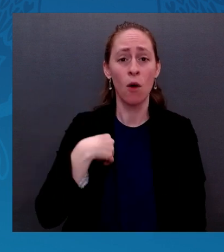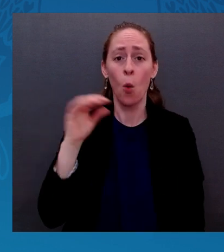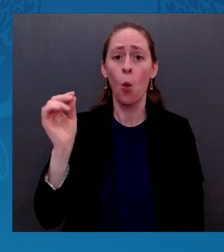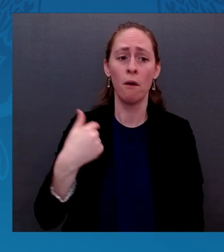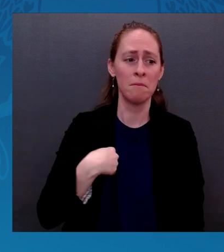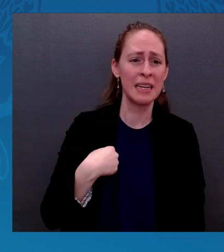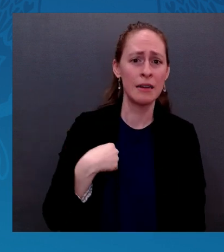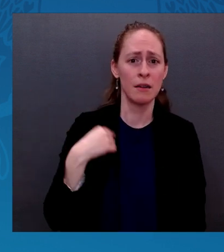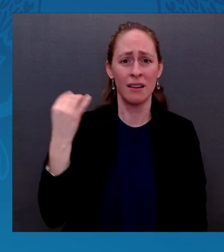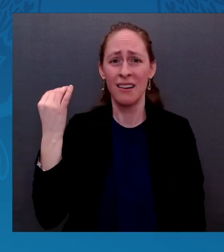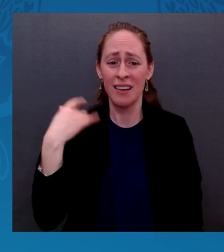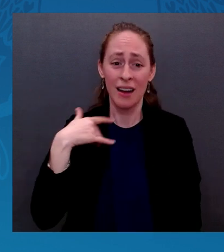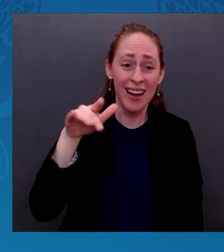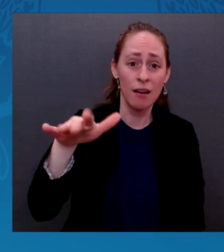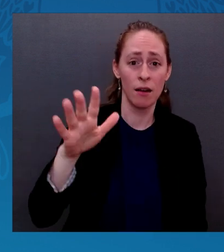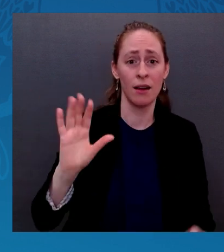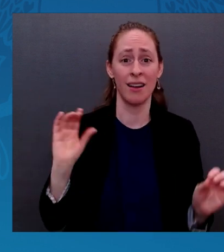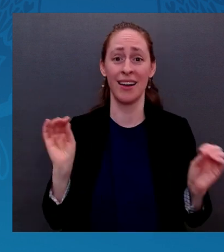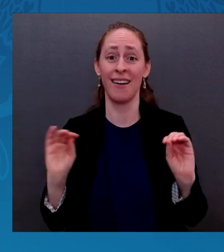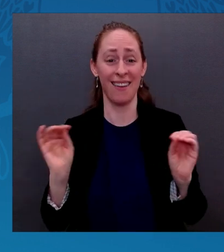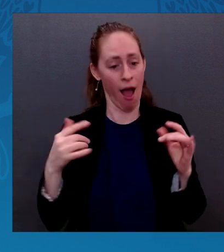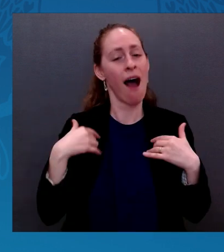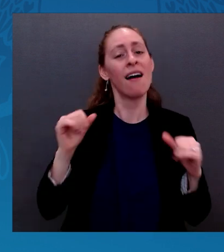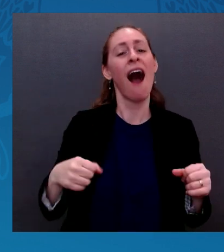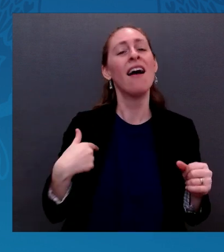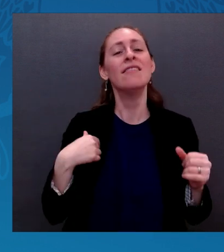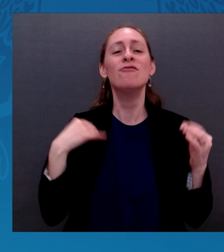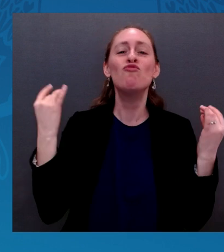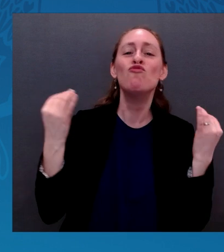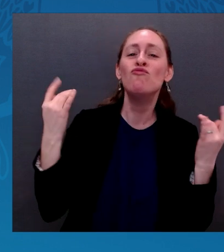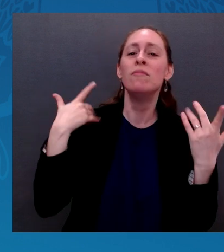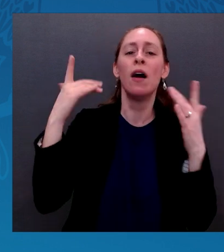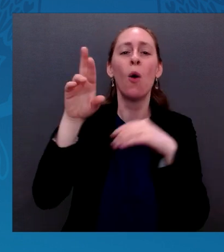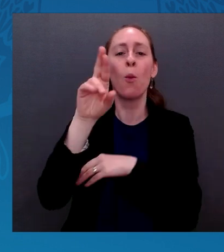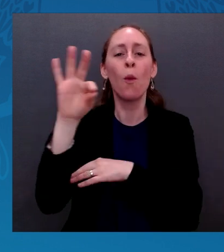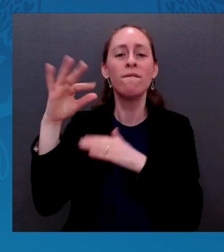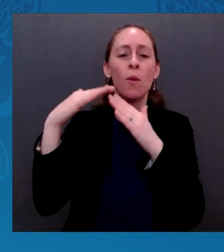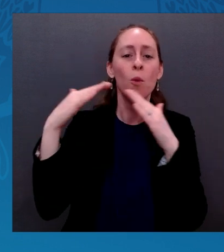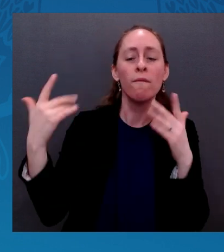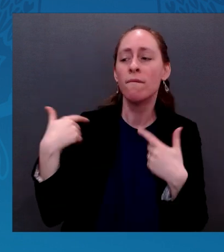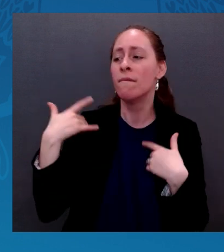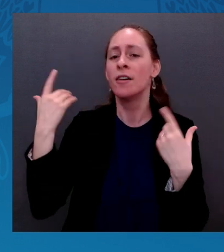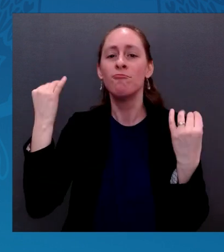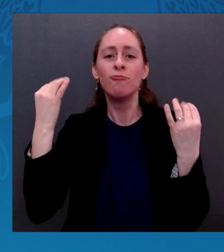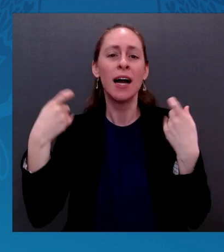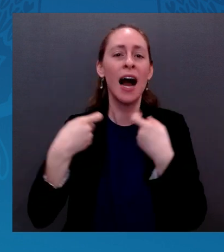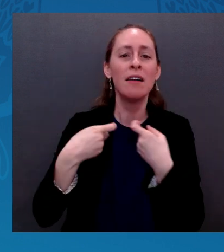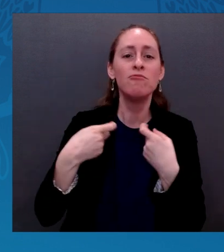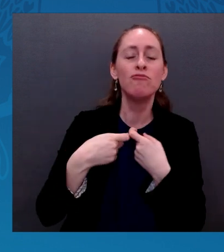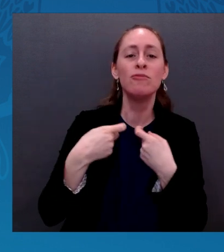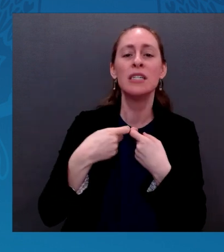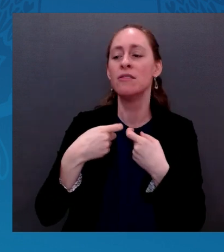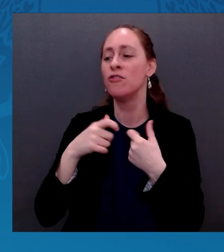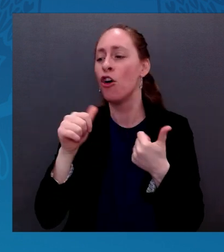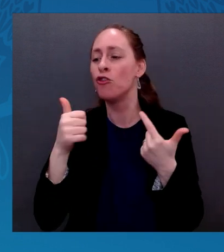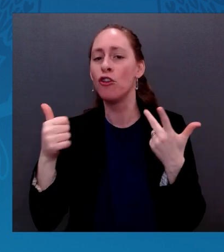and, you know, plumbing and electrical and everything like that. So it was definitely a burden. You know, one less thing for me to worry about